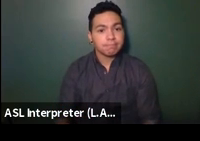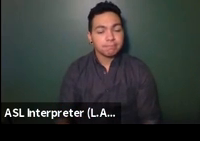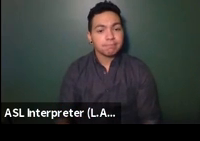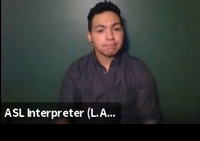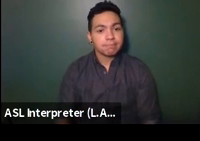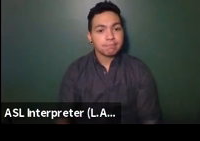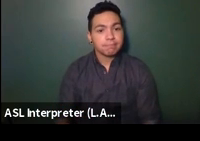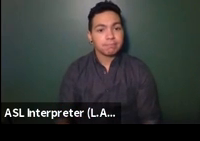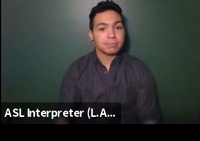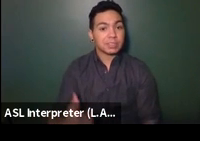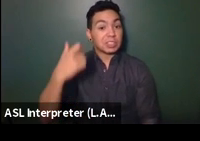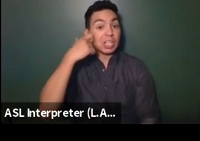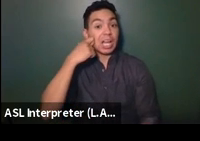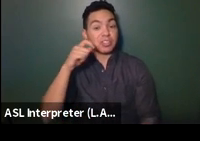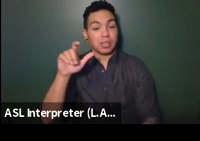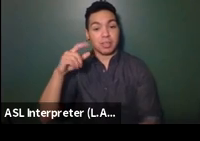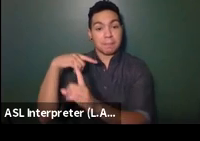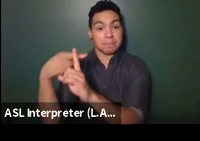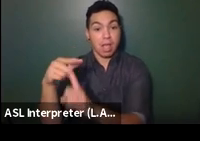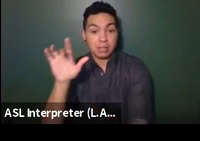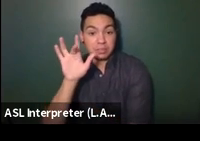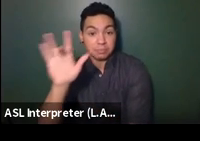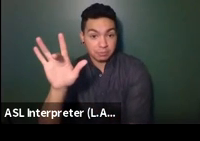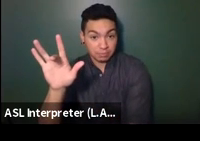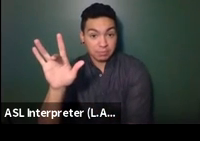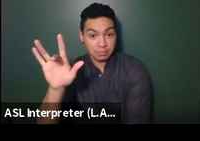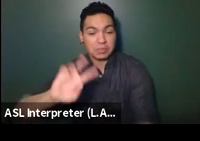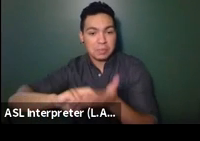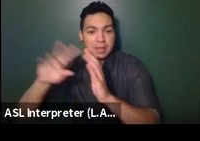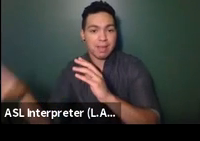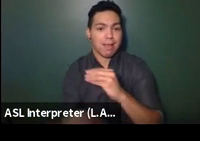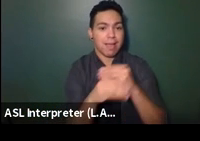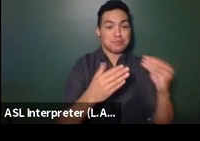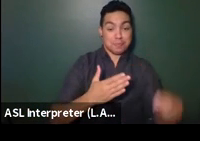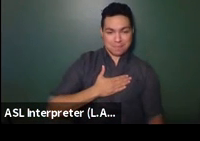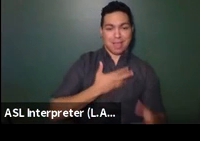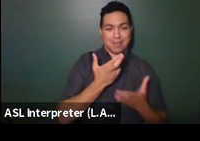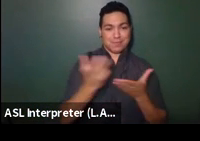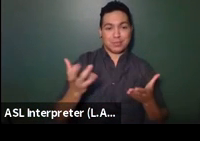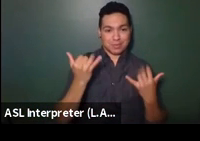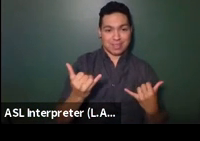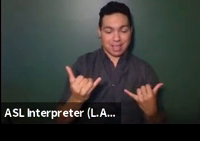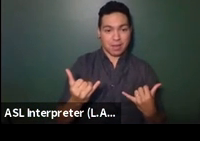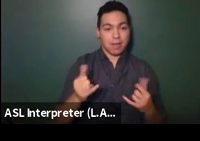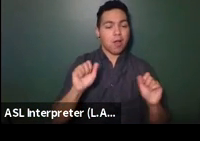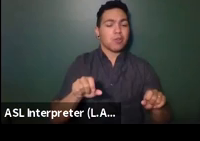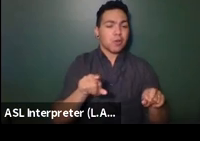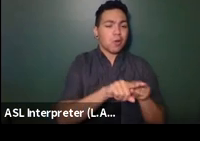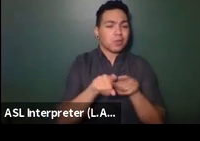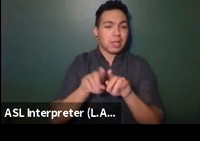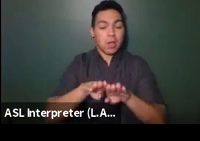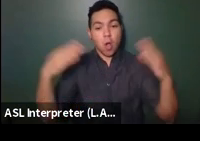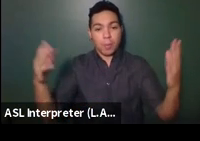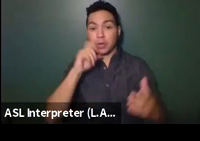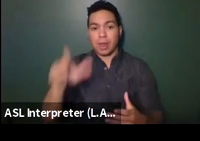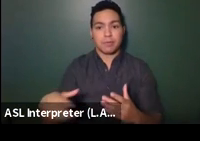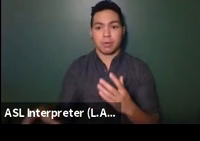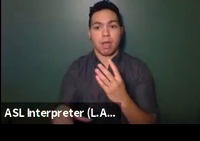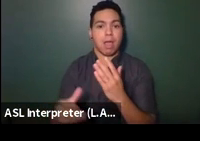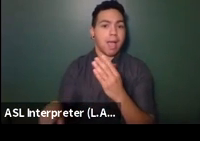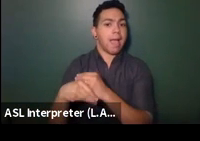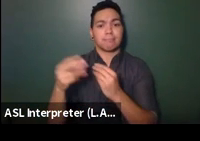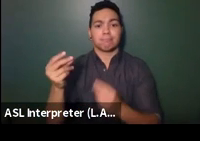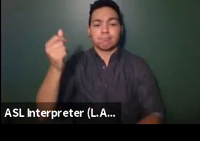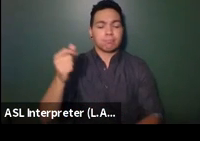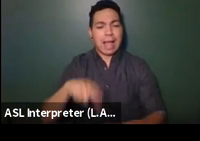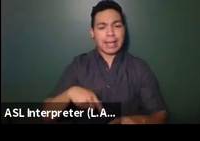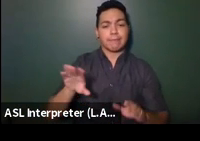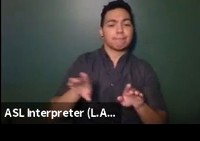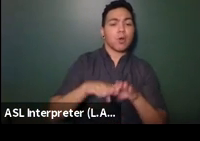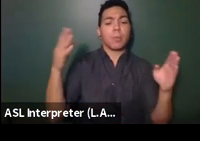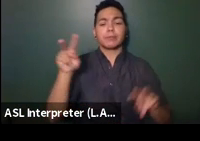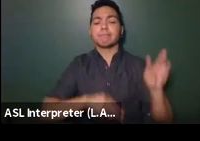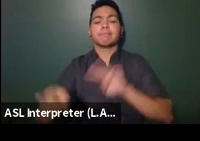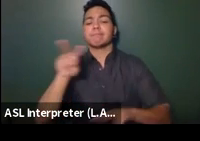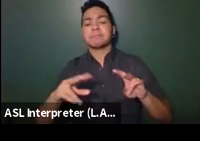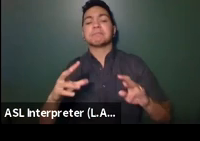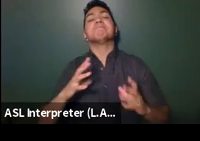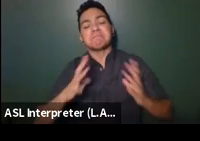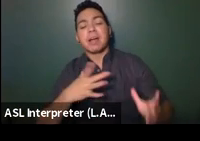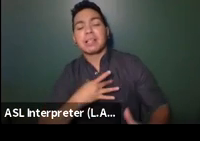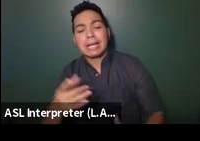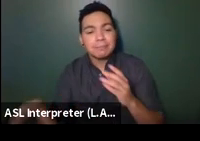ESD 189 - Amy Colburn: So I just put that little plus and that added it to my resources. So I can also open it and check it. I don't have to add it right away. I could open it and check it out and just see what's all in here.